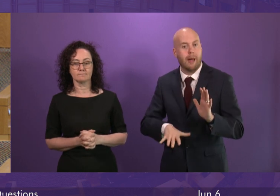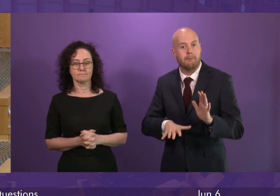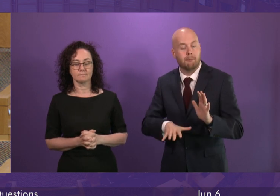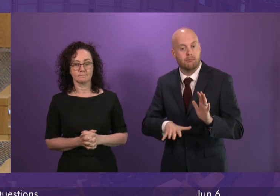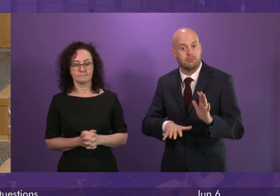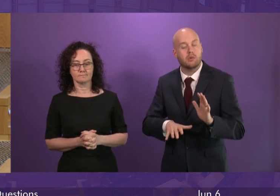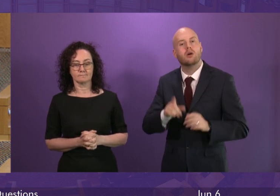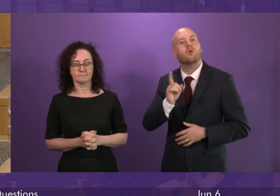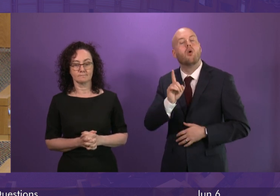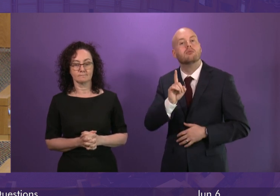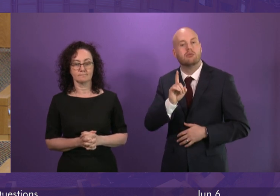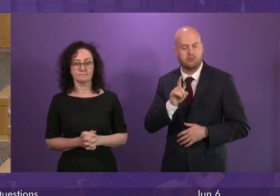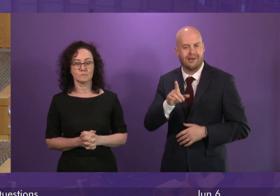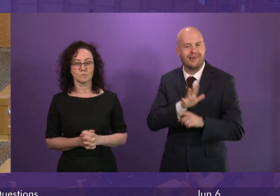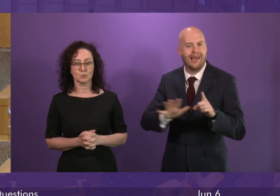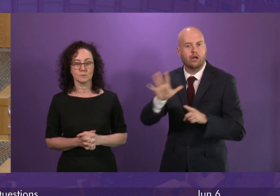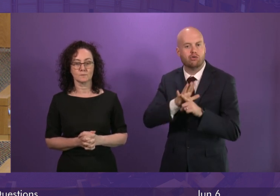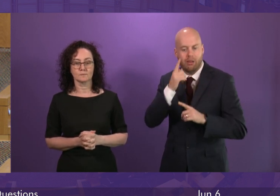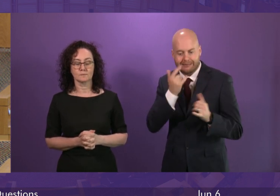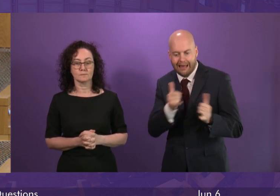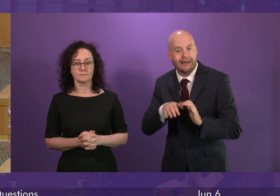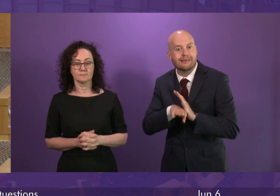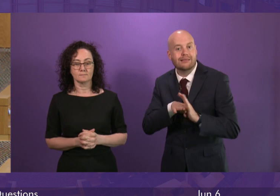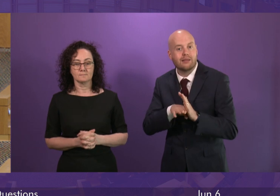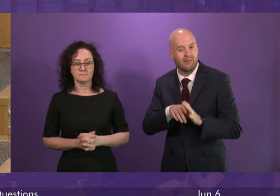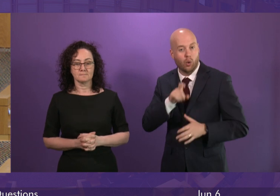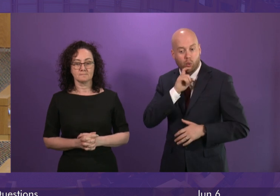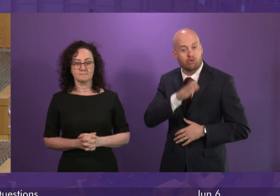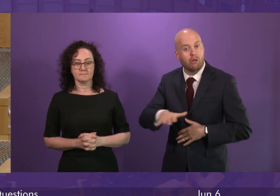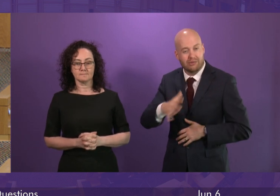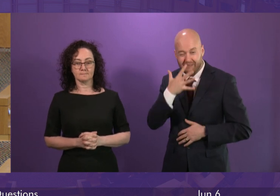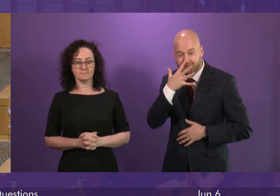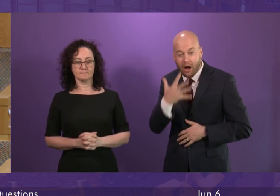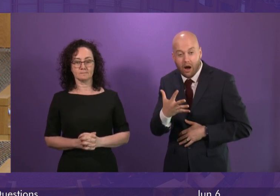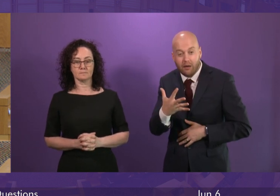for five-year-olds. On Tuesday, however, John Swinney claimed that the tests had been implemented